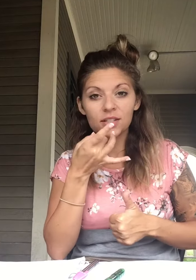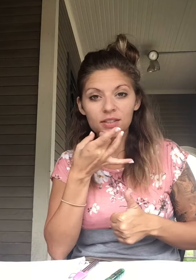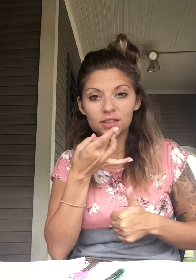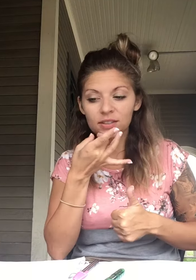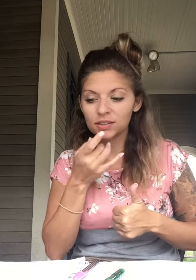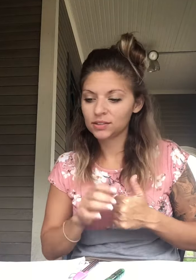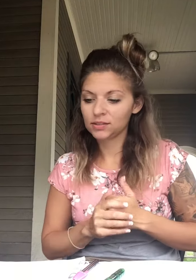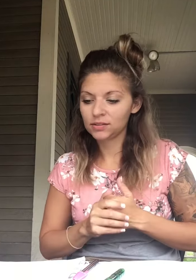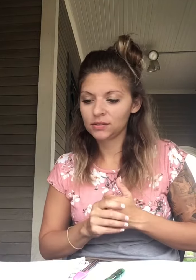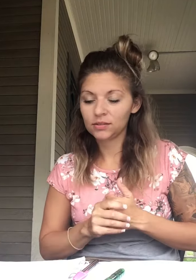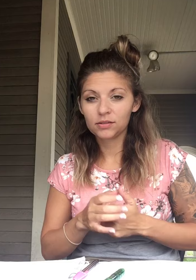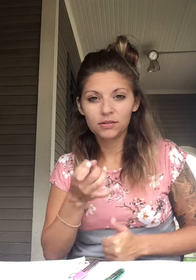Lights